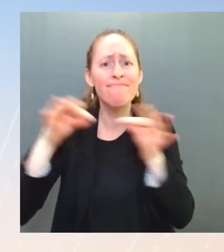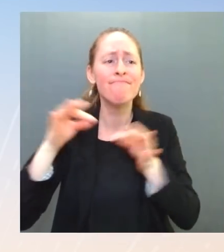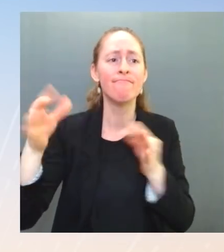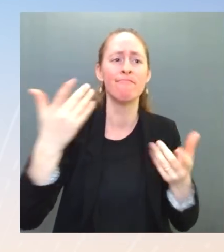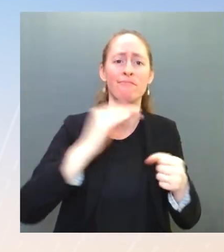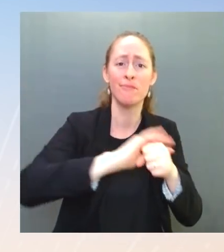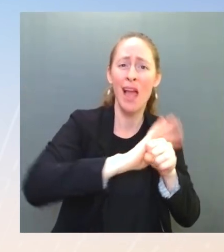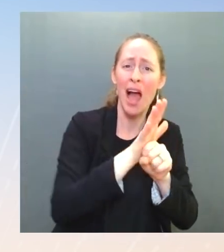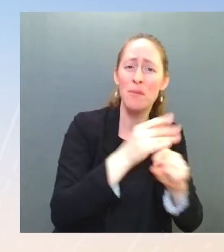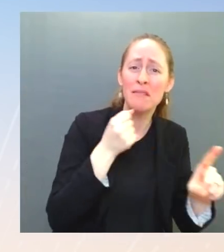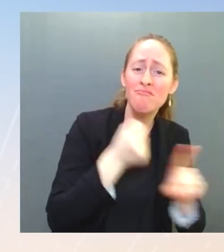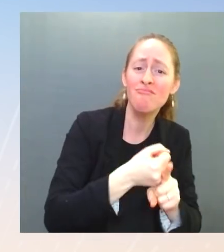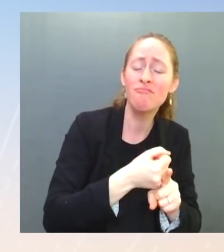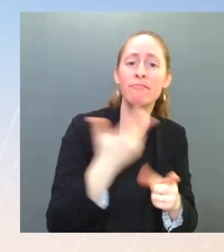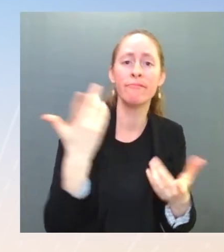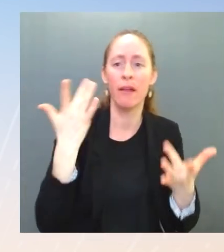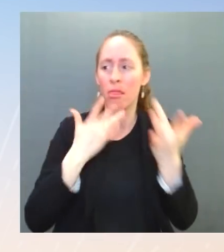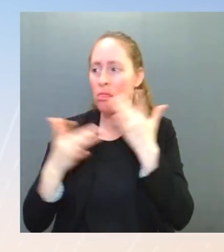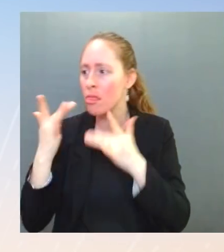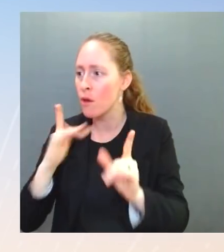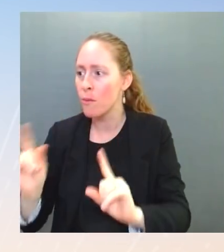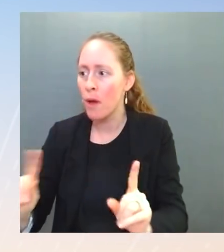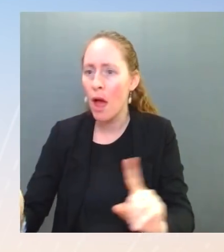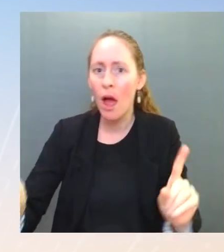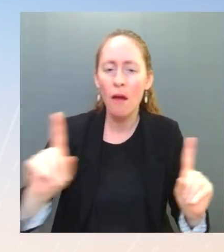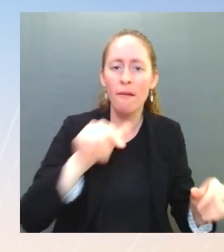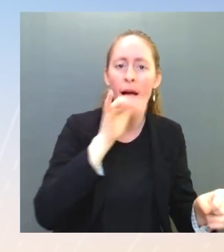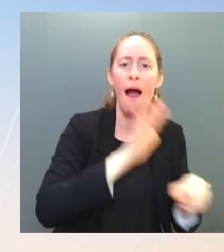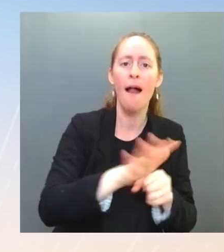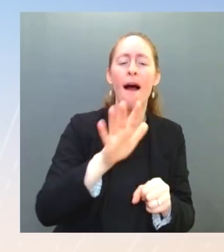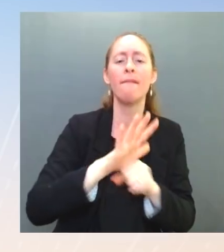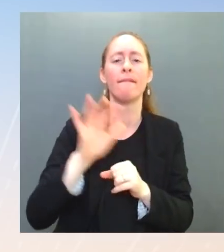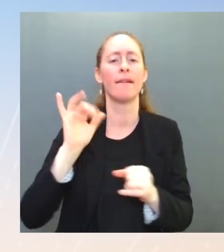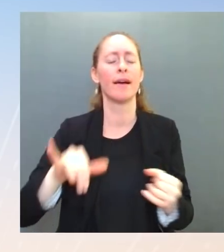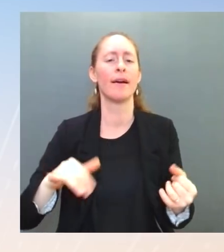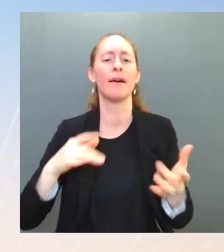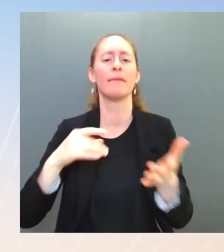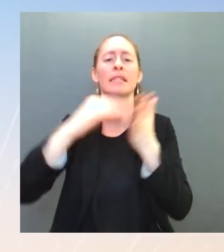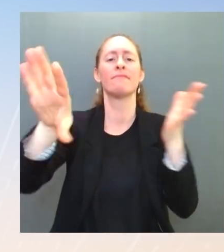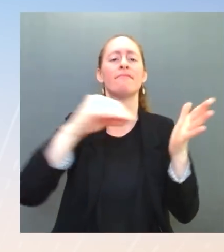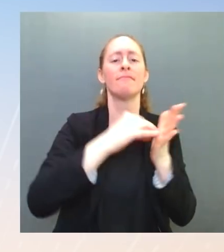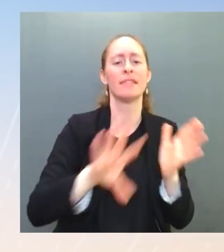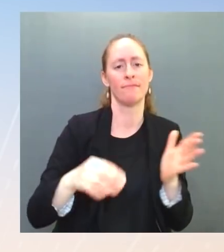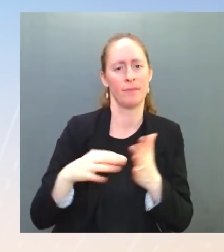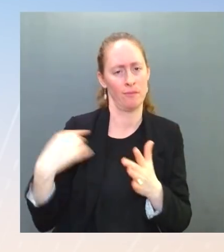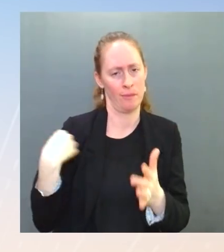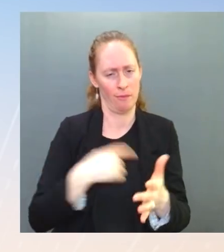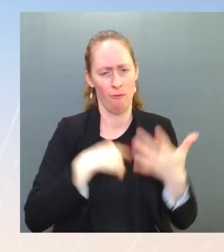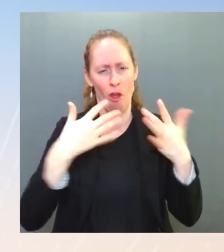whether it's ensuring there are goods moving through ports, or other steps we can take to ensure there are.